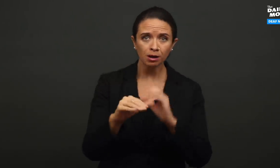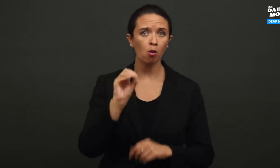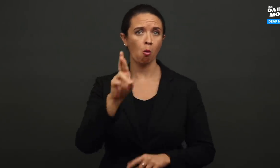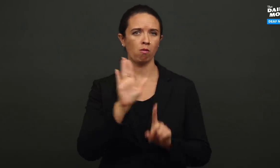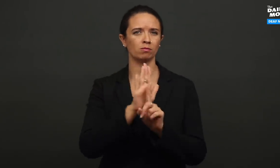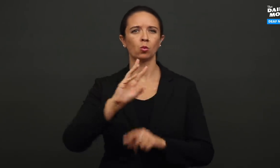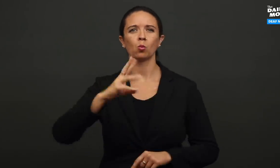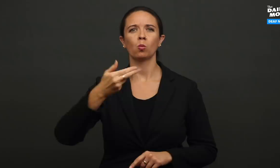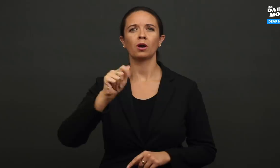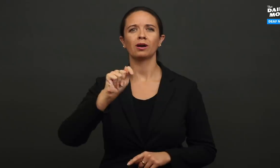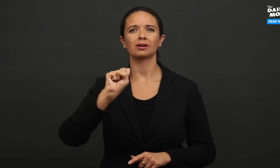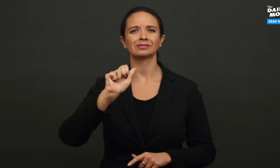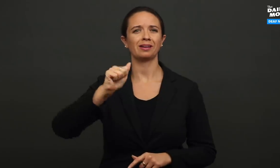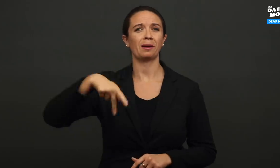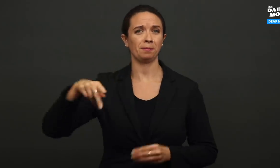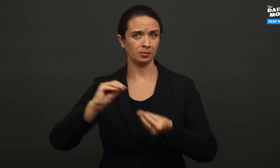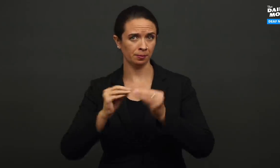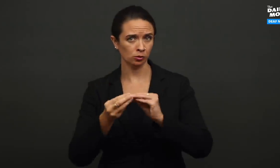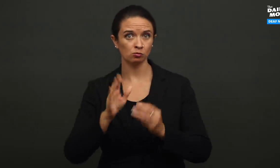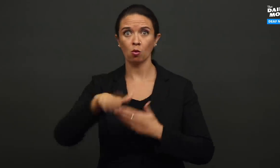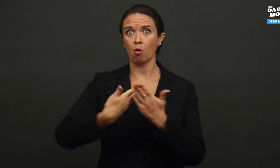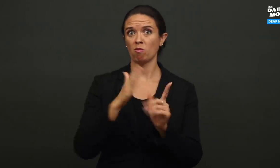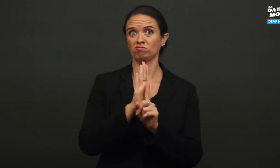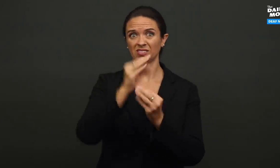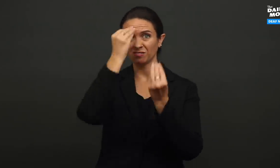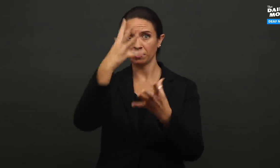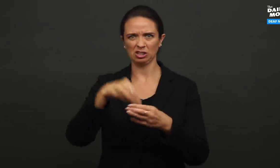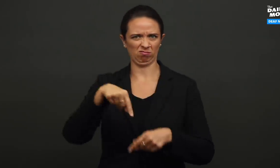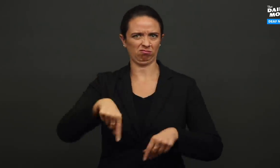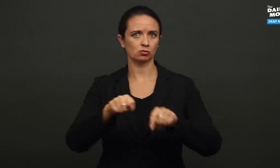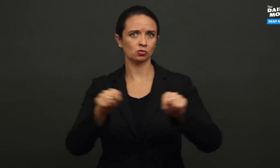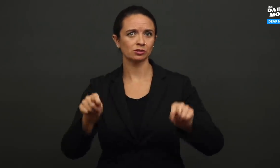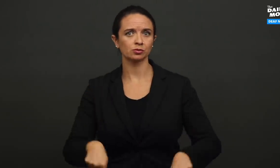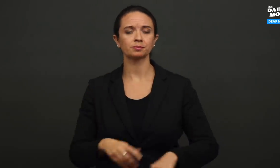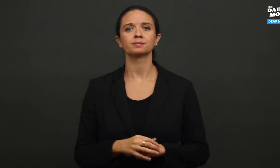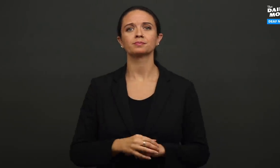or his WhatsApp number. All of his information is in the transcript below.